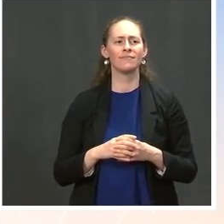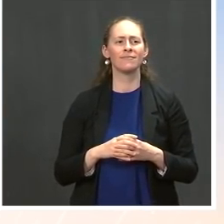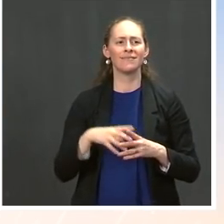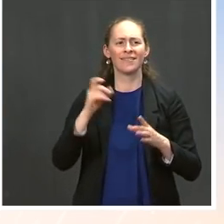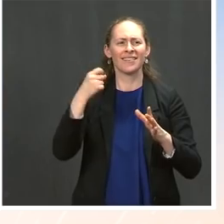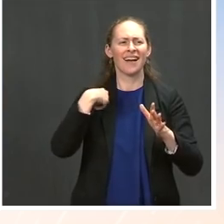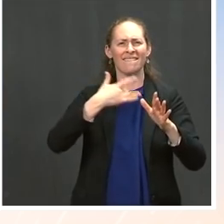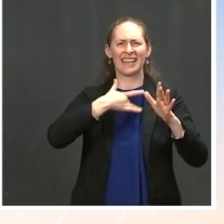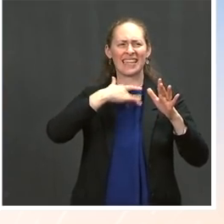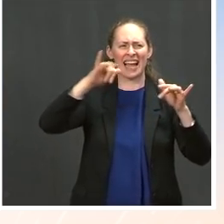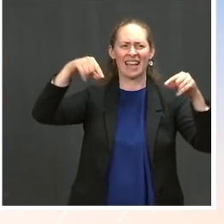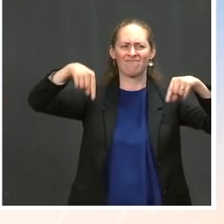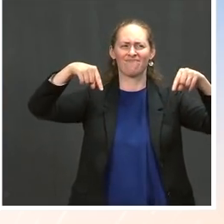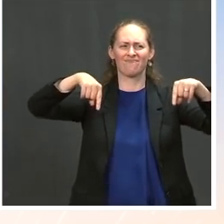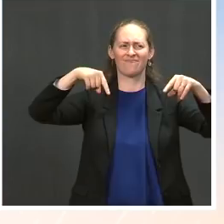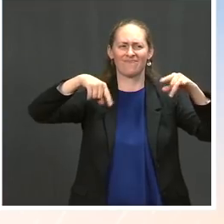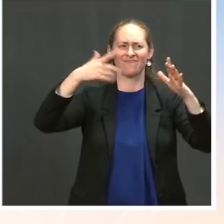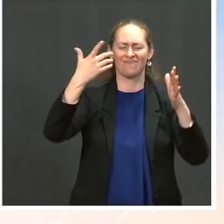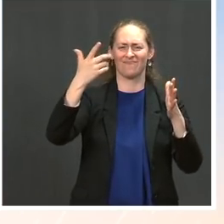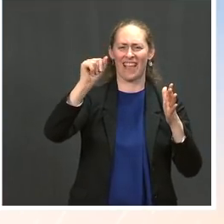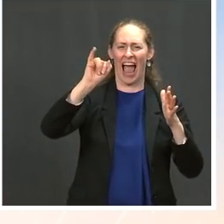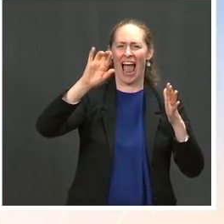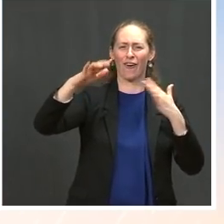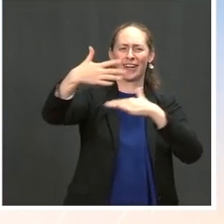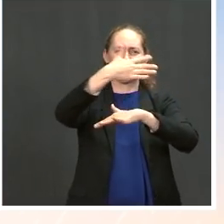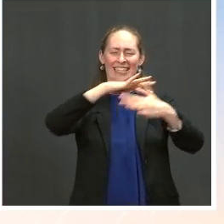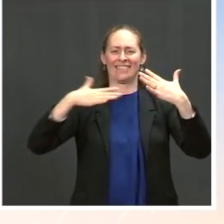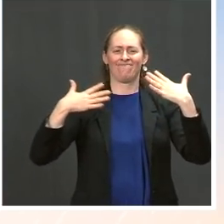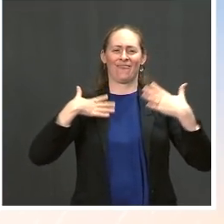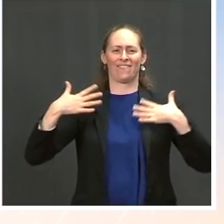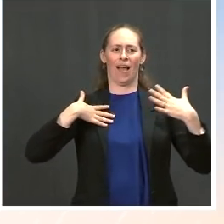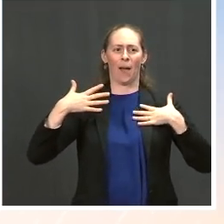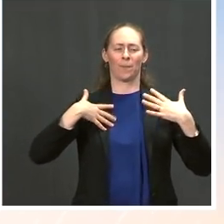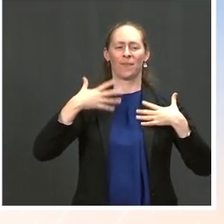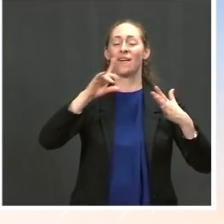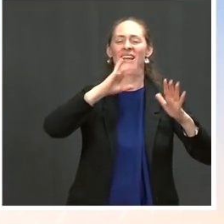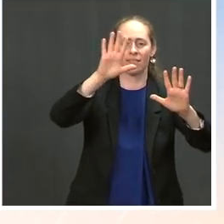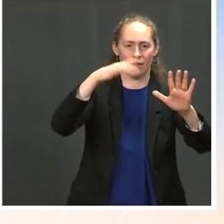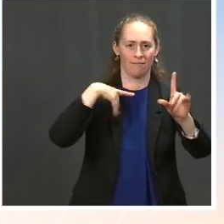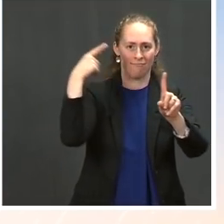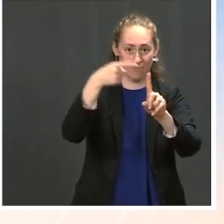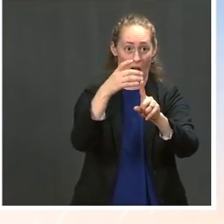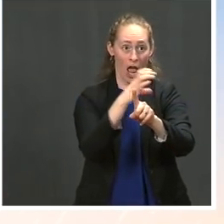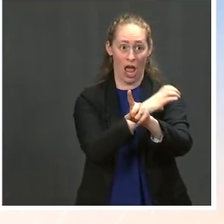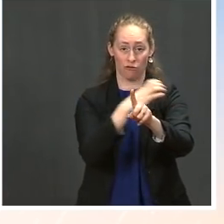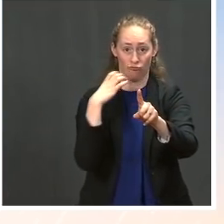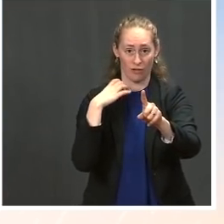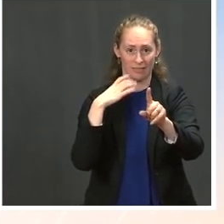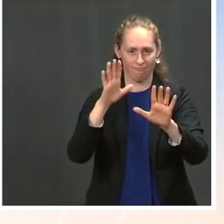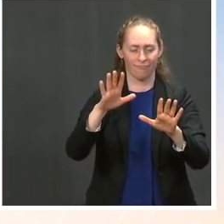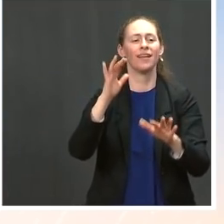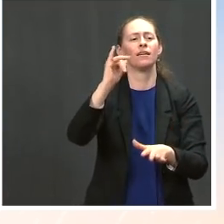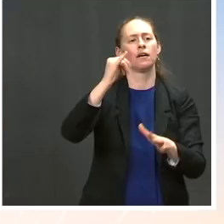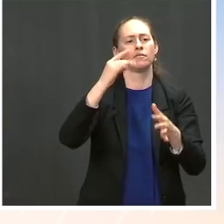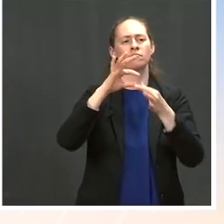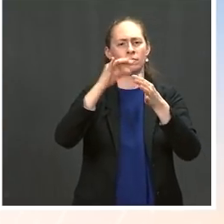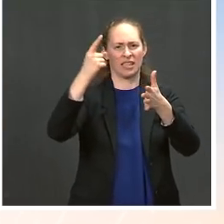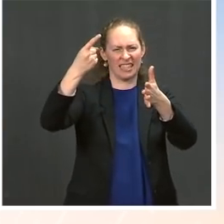The Press: The speech to Congress. Ms. Psaki: Oh, sure. The Press: You know, you did a "week ahead." Ms. Psaki: I know. The Press: Didn't seem to have that included in there for next week.